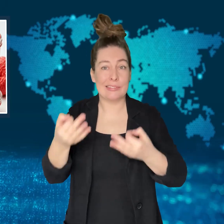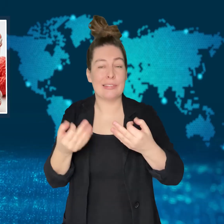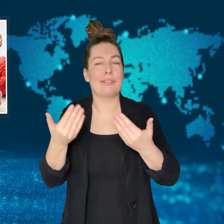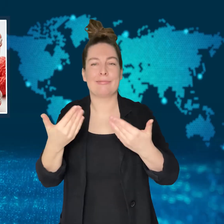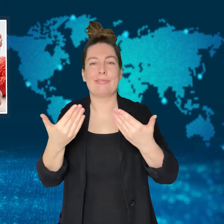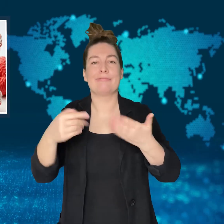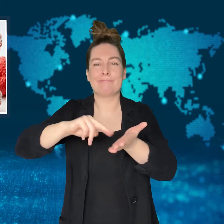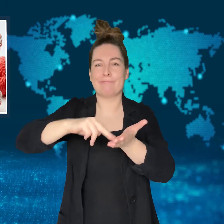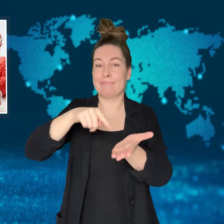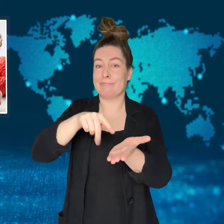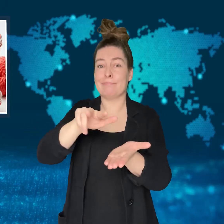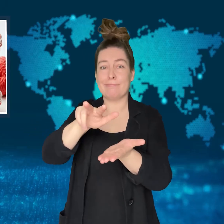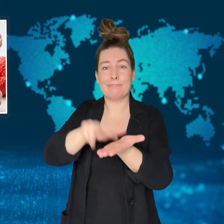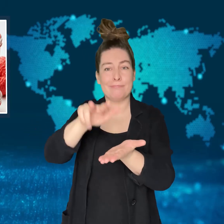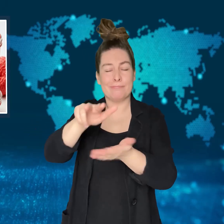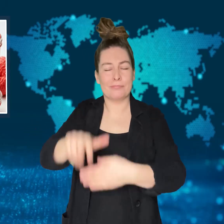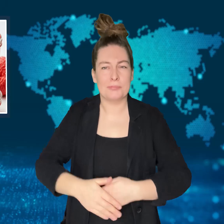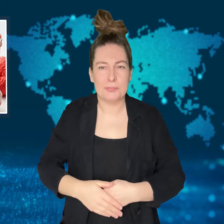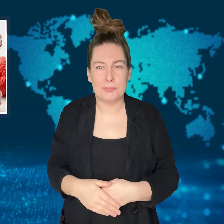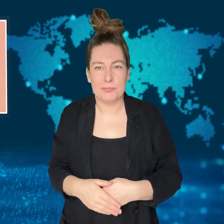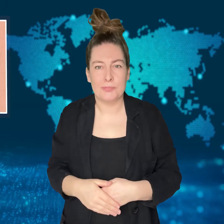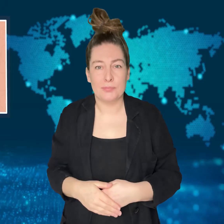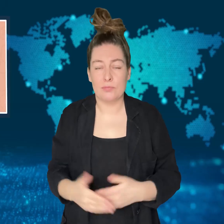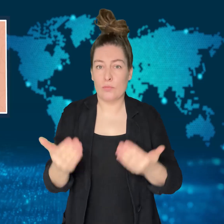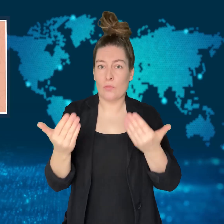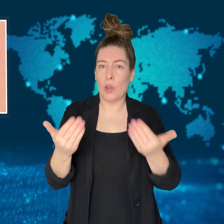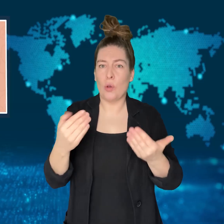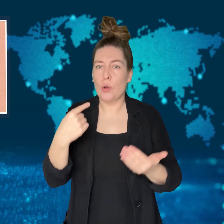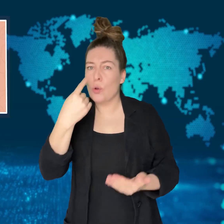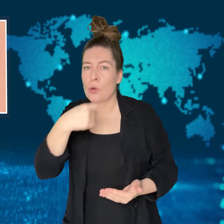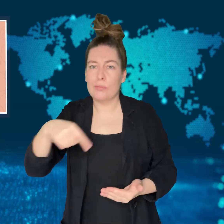that gives some candies, snack cakes,